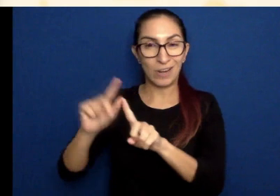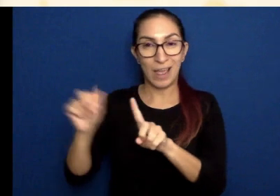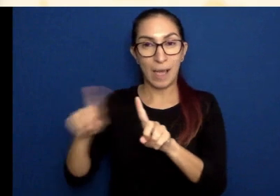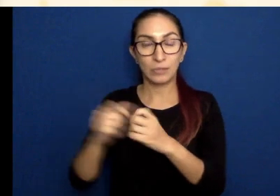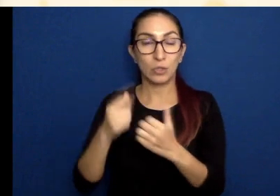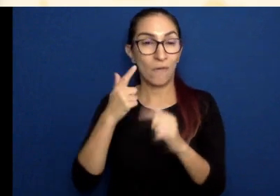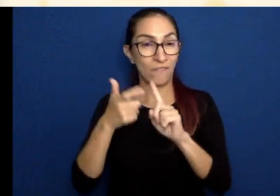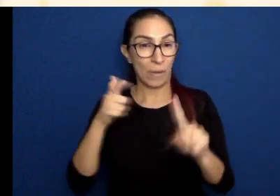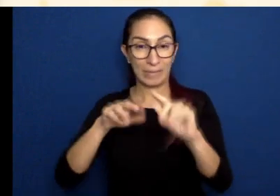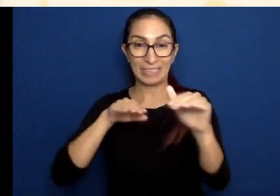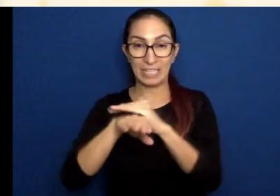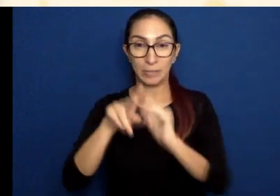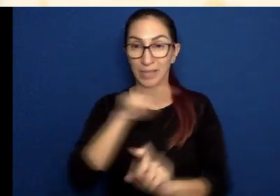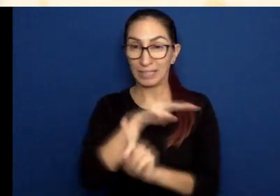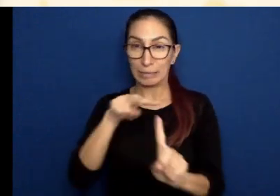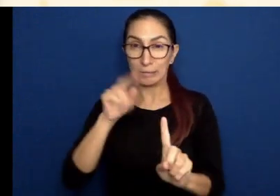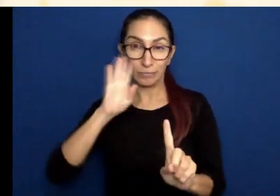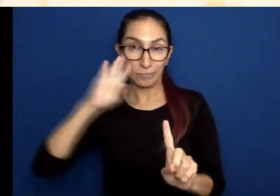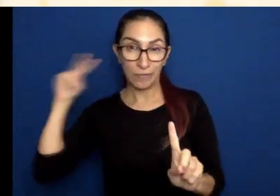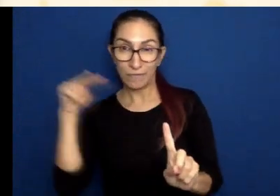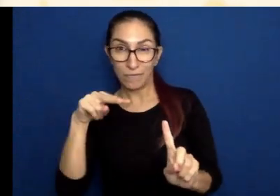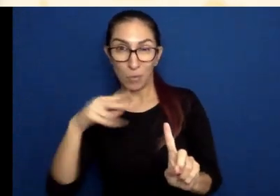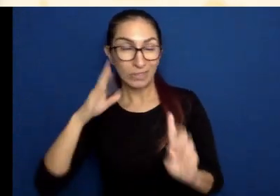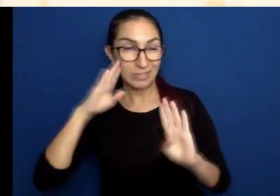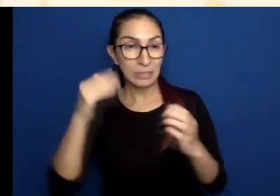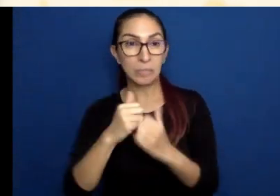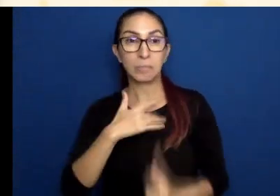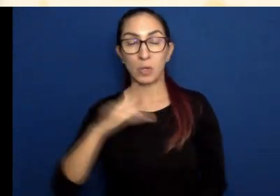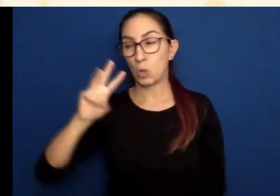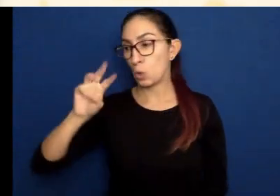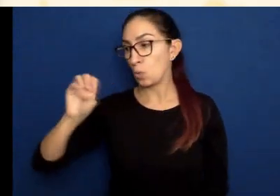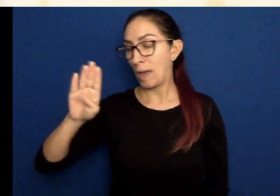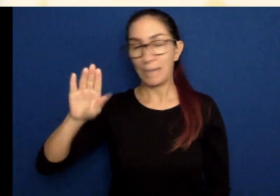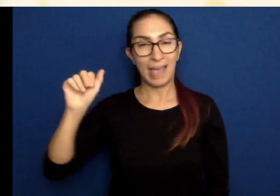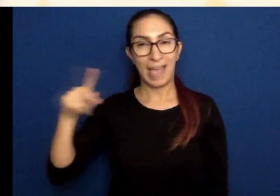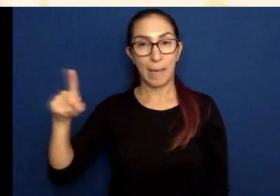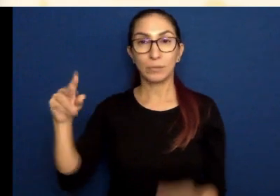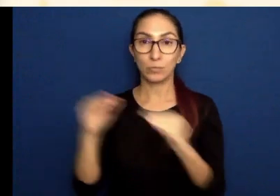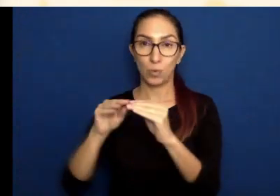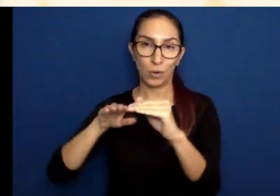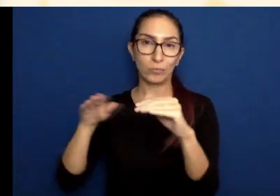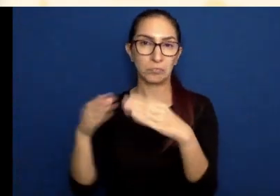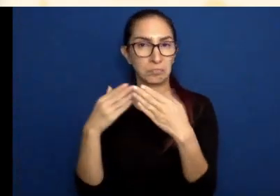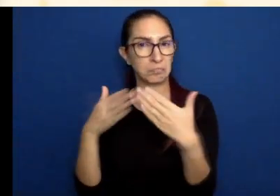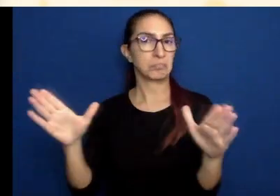a web app is usually much more accessible. But if that's not suiting you, then that doesn't suit you. And I think that we've come far enough